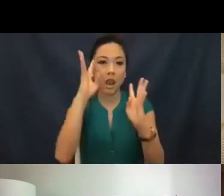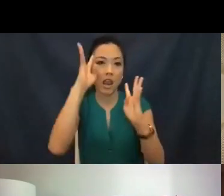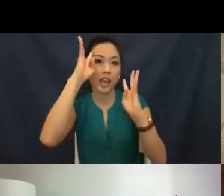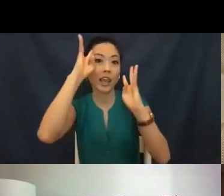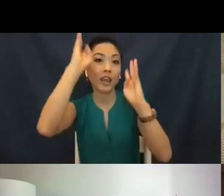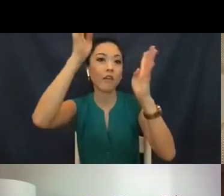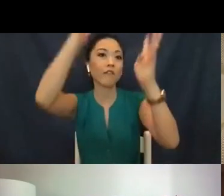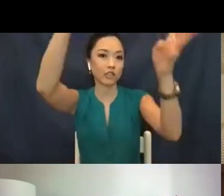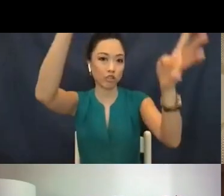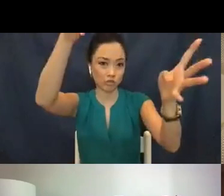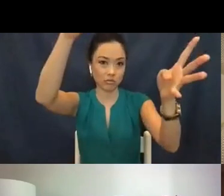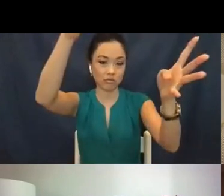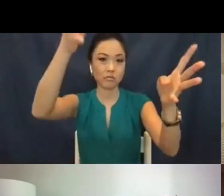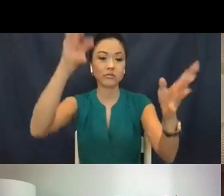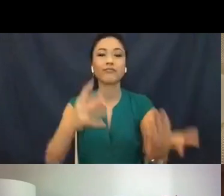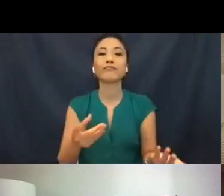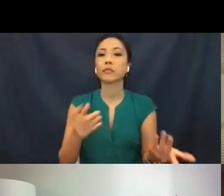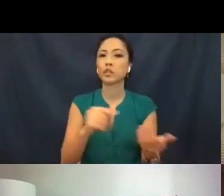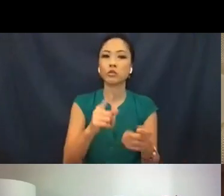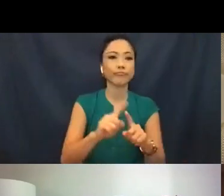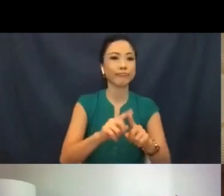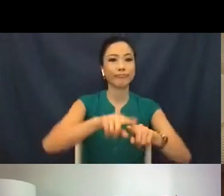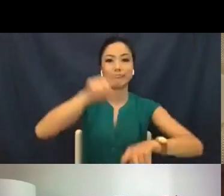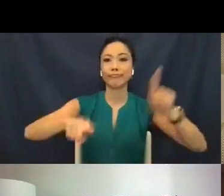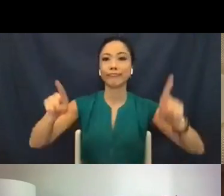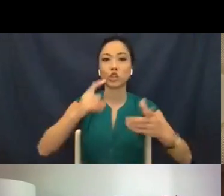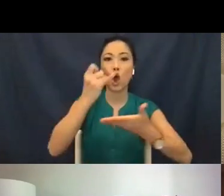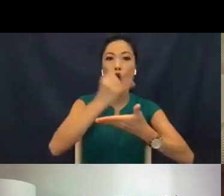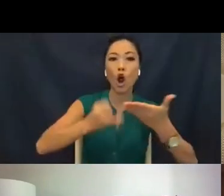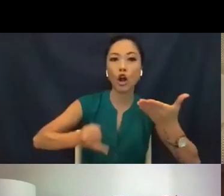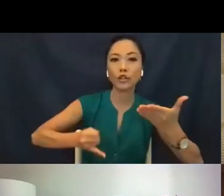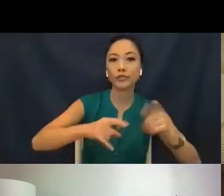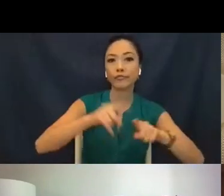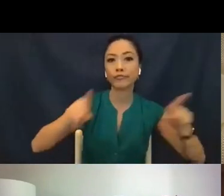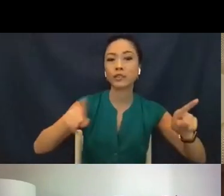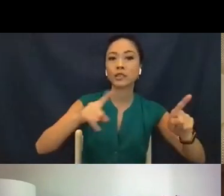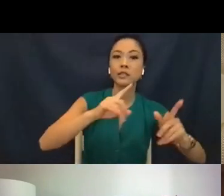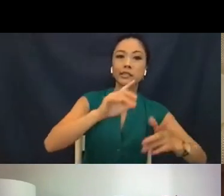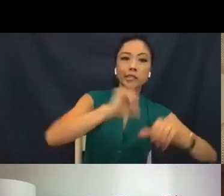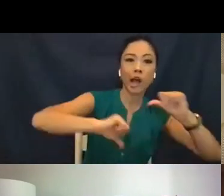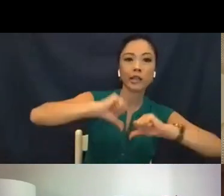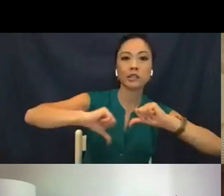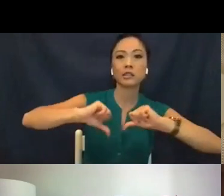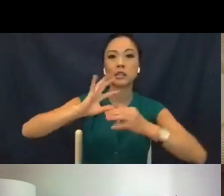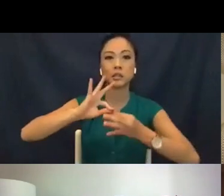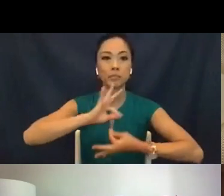intersections through art, science, spirituality and culture. So that is really picking up